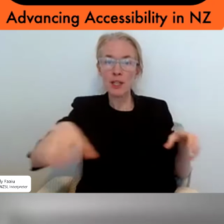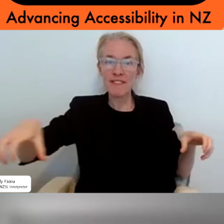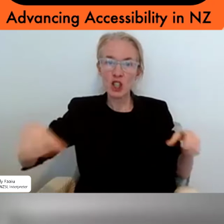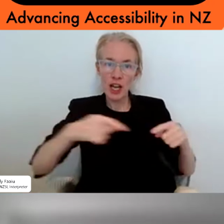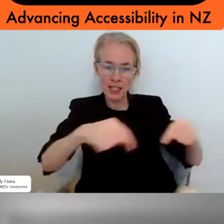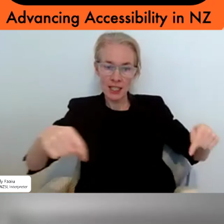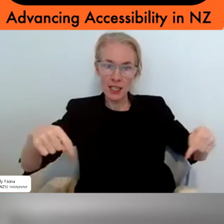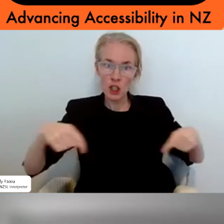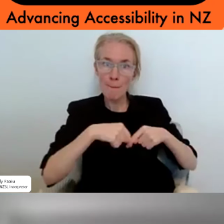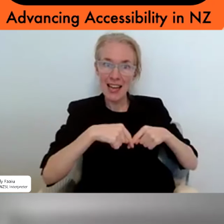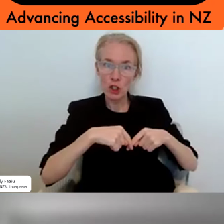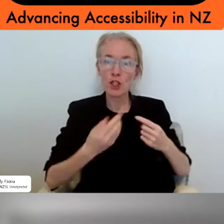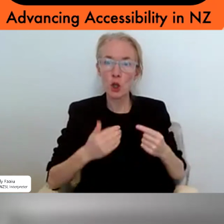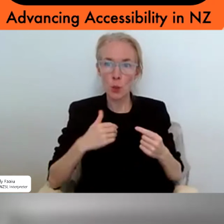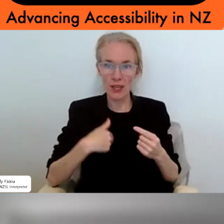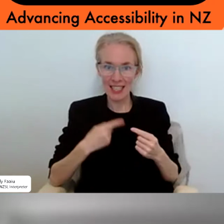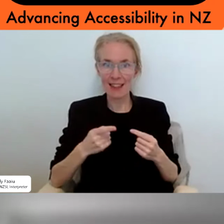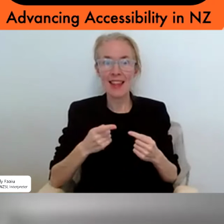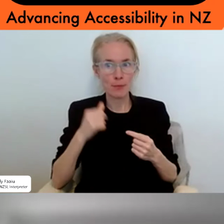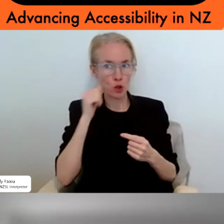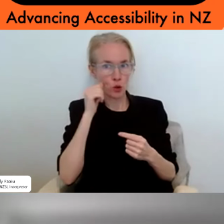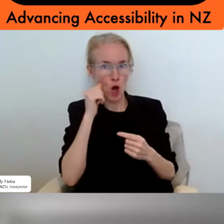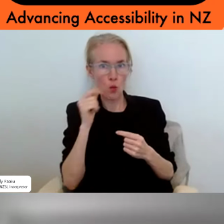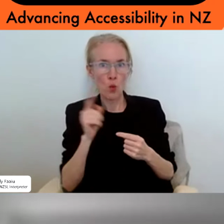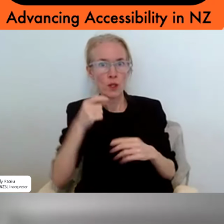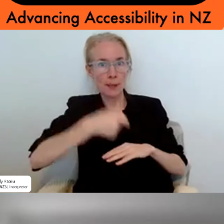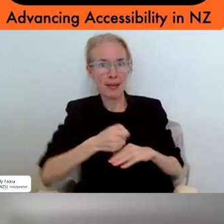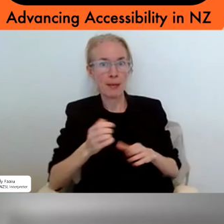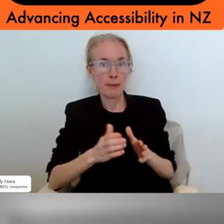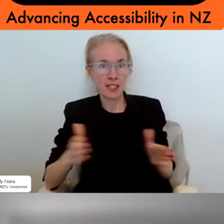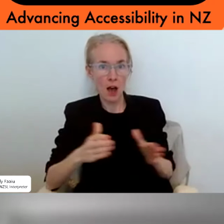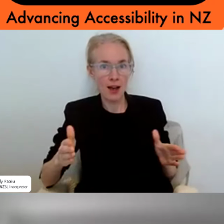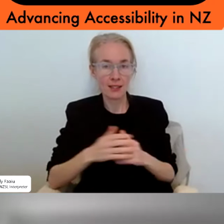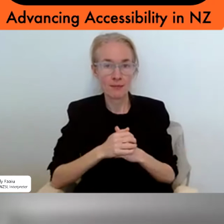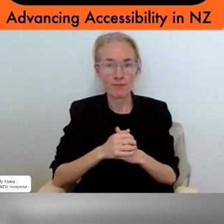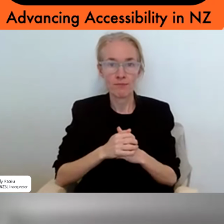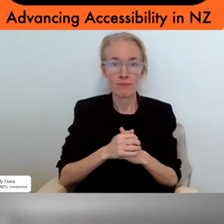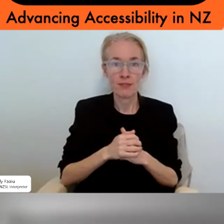right, customisation, whether full universal design is provided now